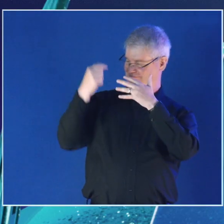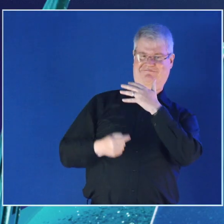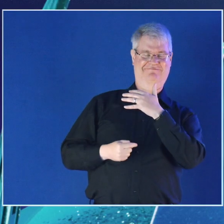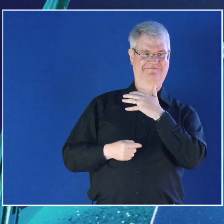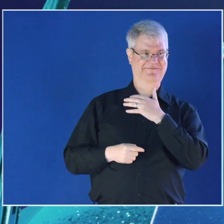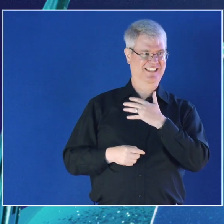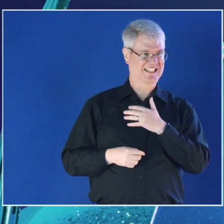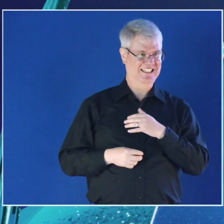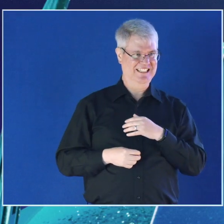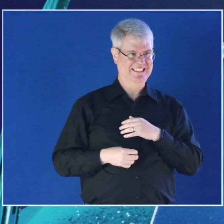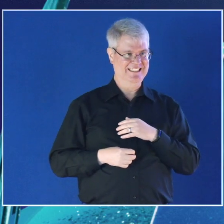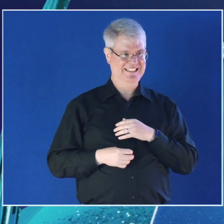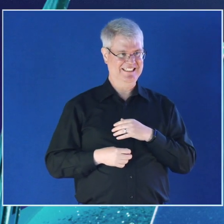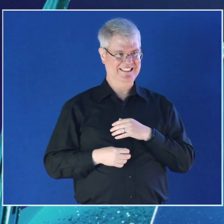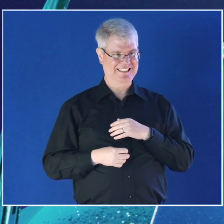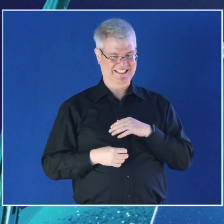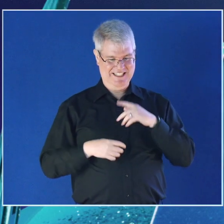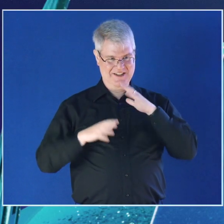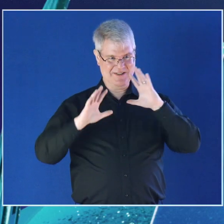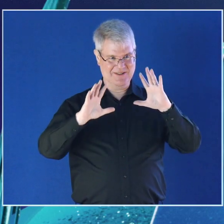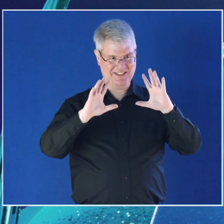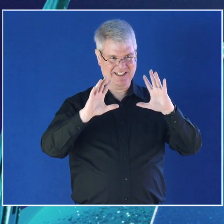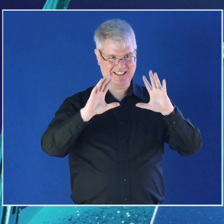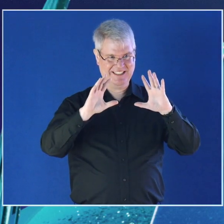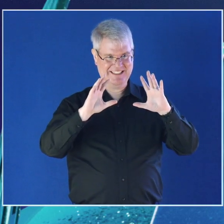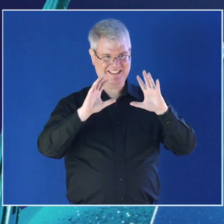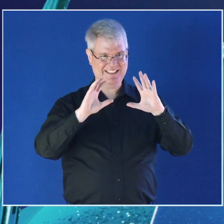Wait for it. Let's go ahead and play the video, yeah.